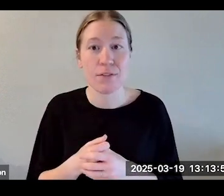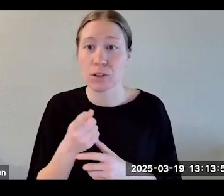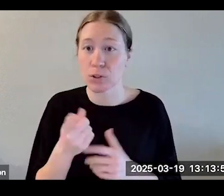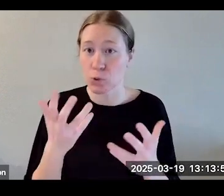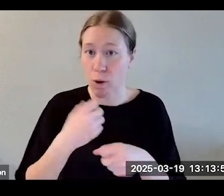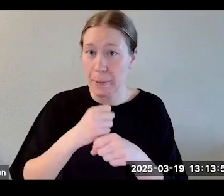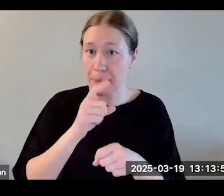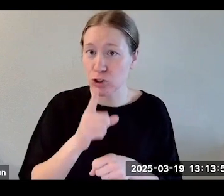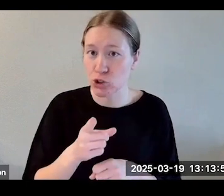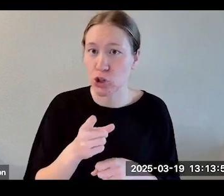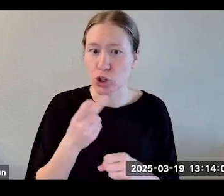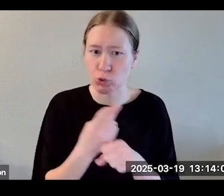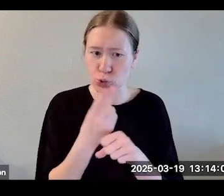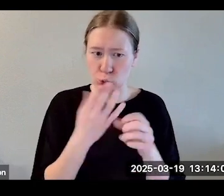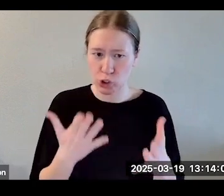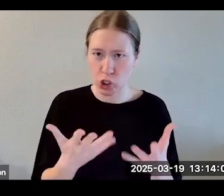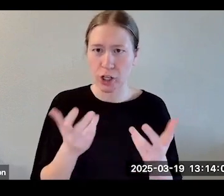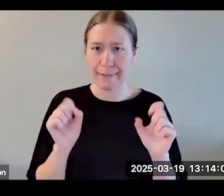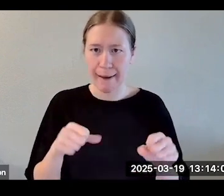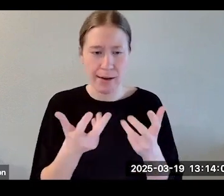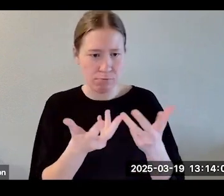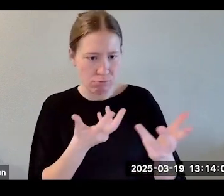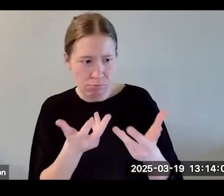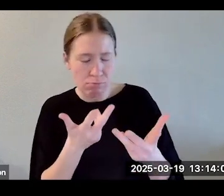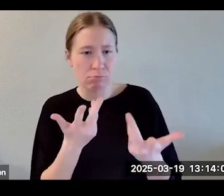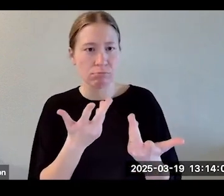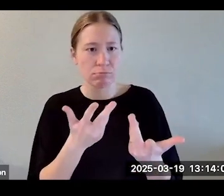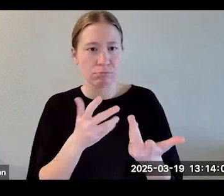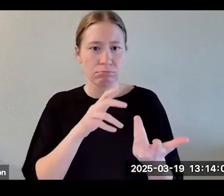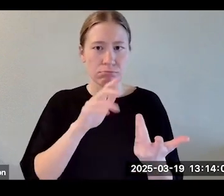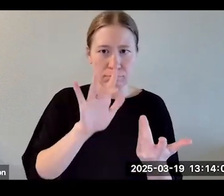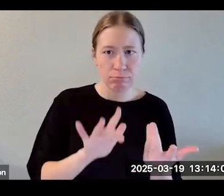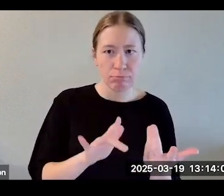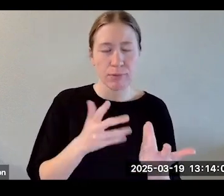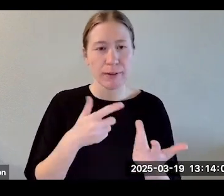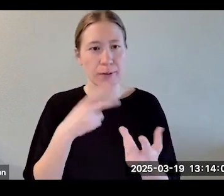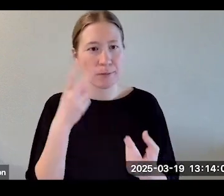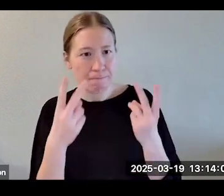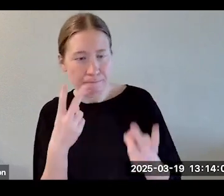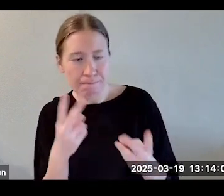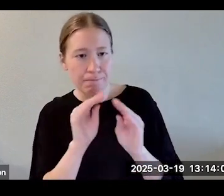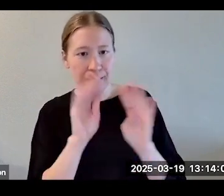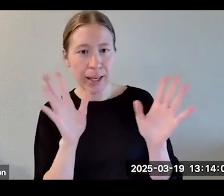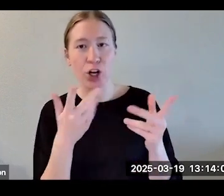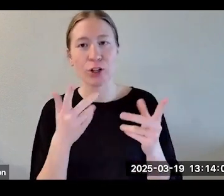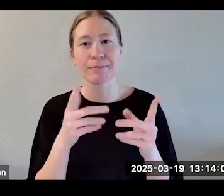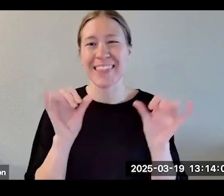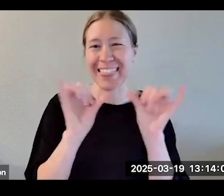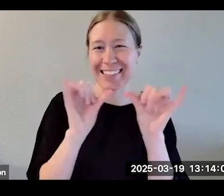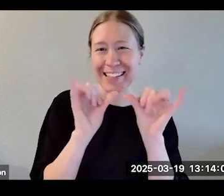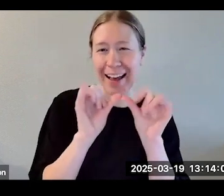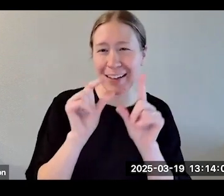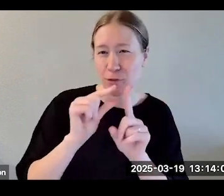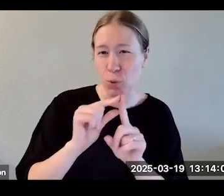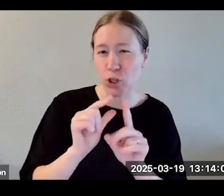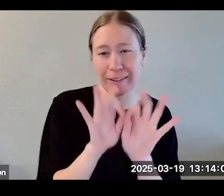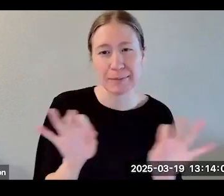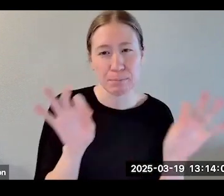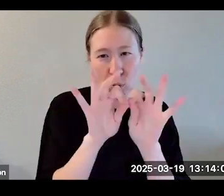that users can interact with your documents, having a good text size is very important. In a document, you're probably gonna want